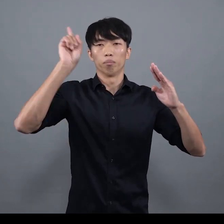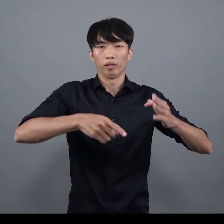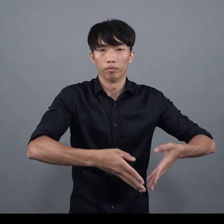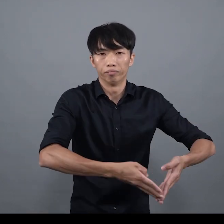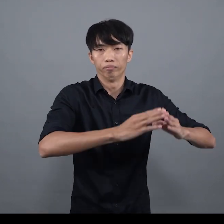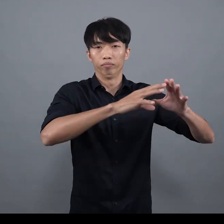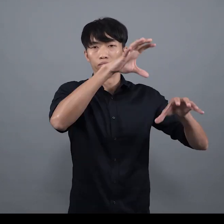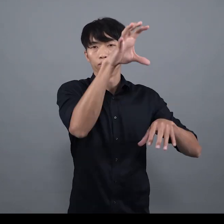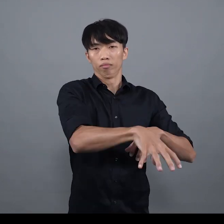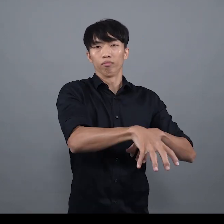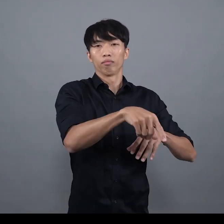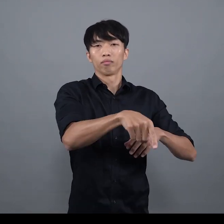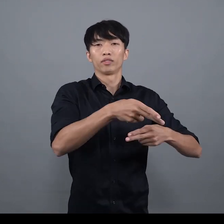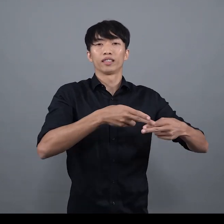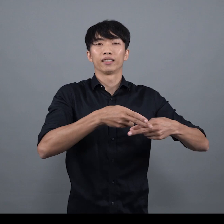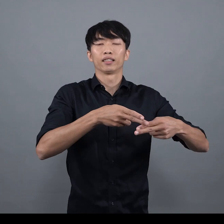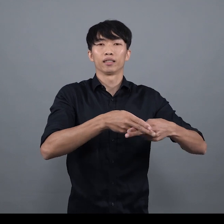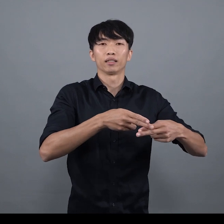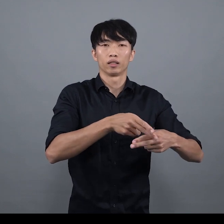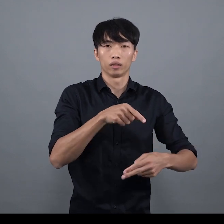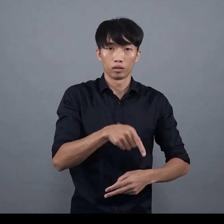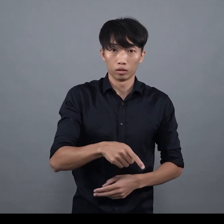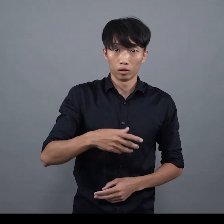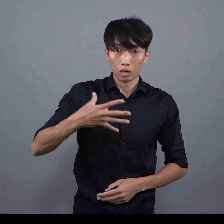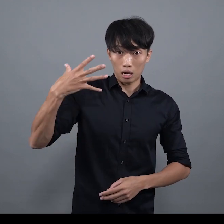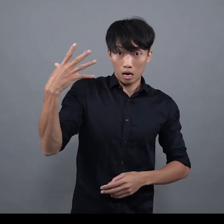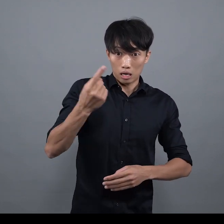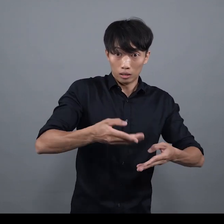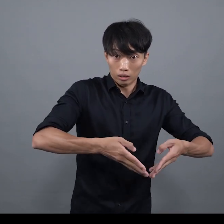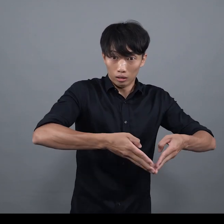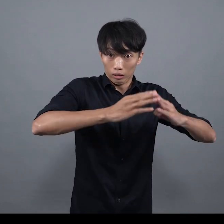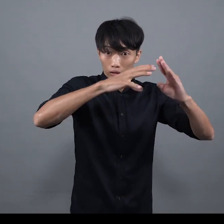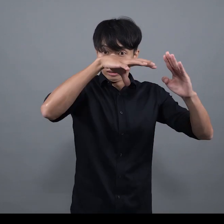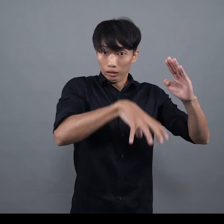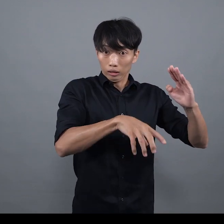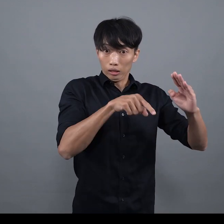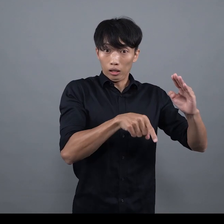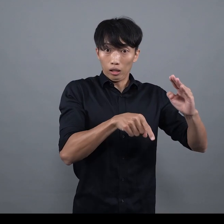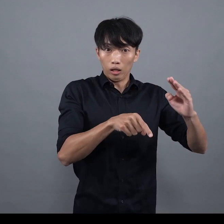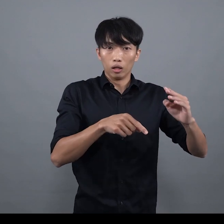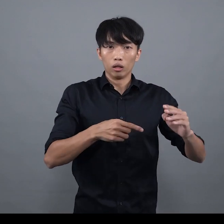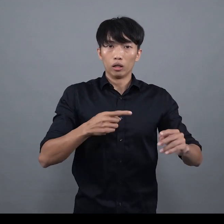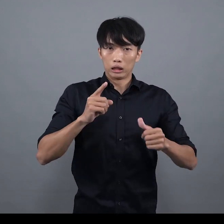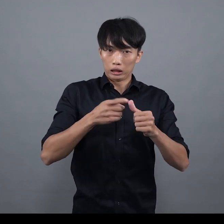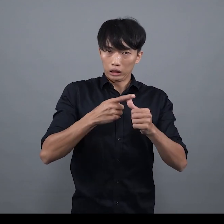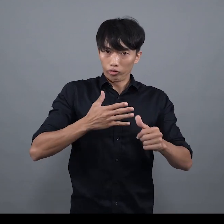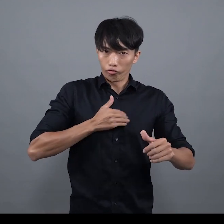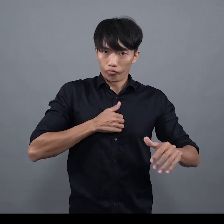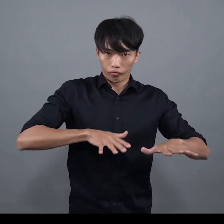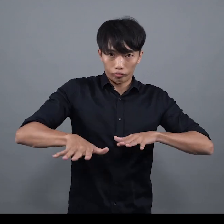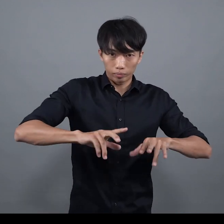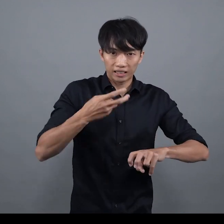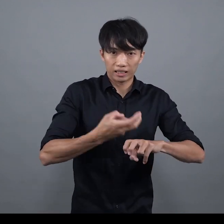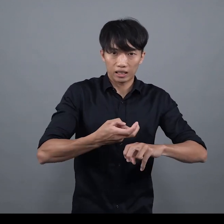ready to install the Kiyotomo sushi bar [Japanese] The first time we had the skirting boards then we built the framework and attached the wood panelling